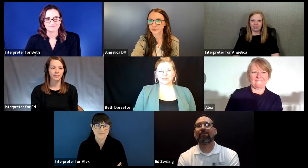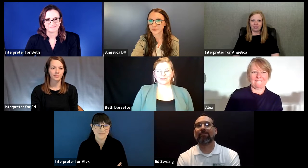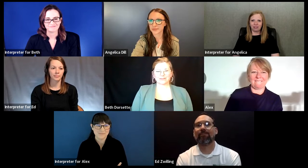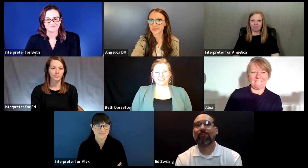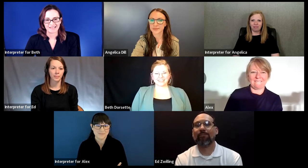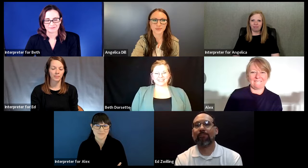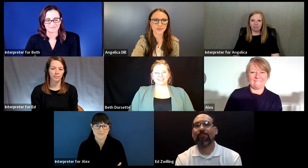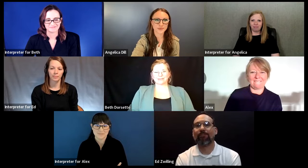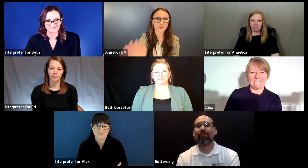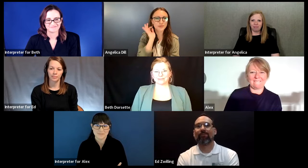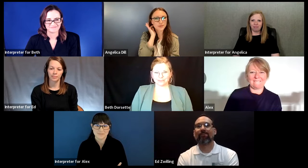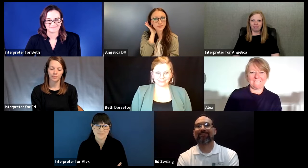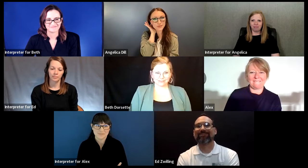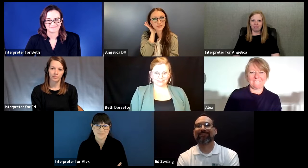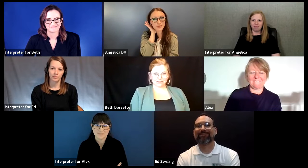Mainly. Hello.